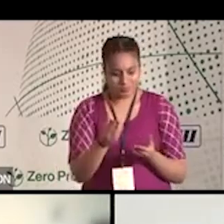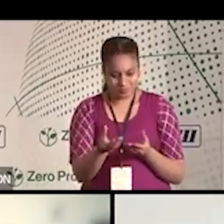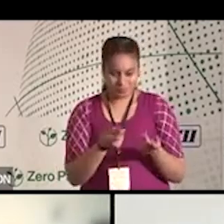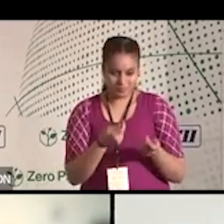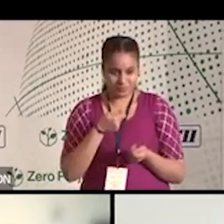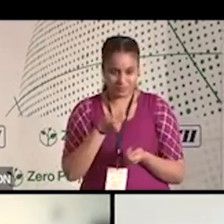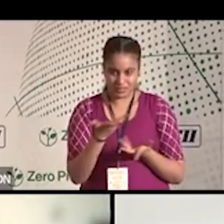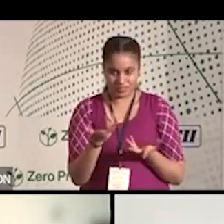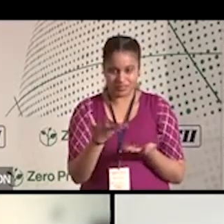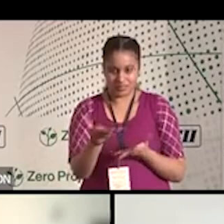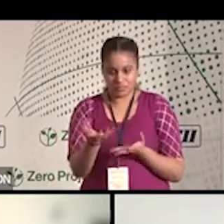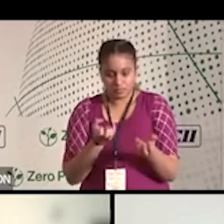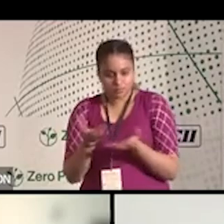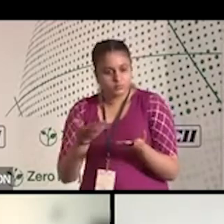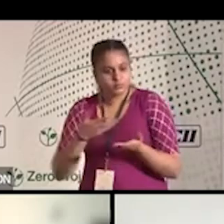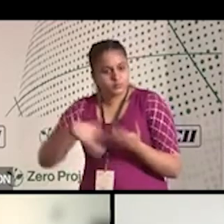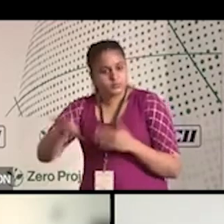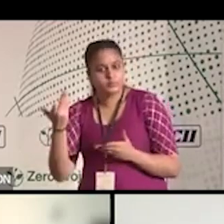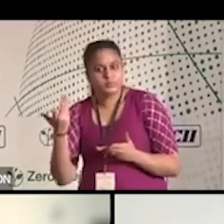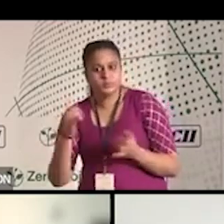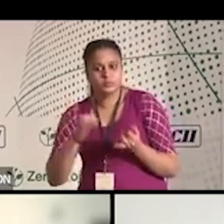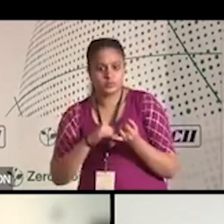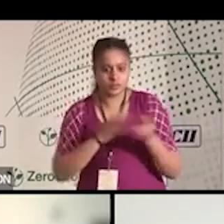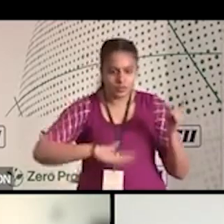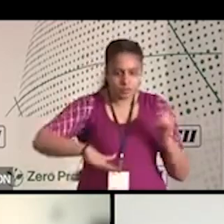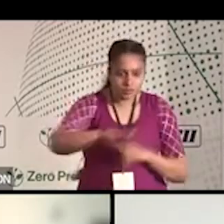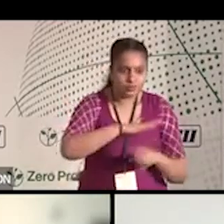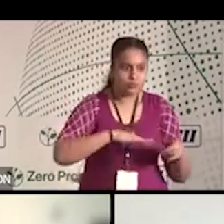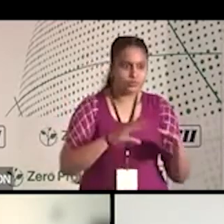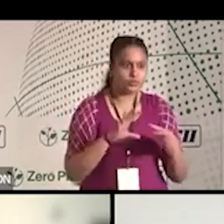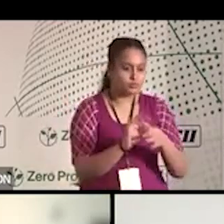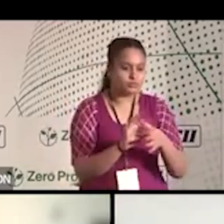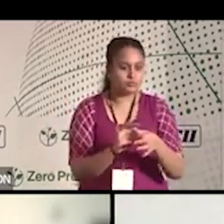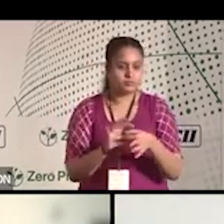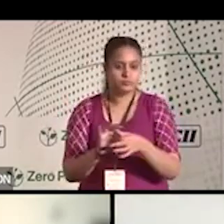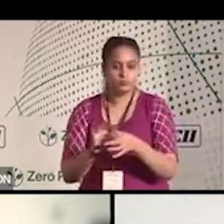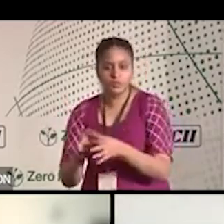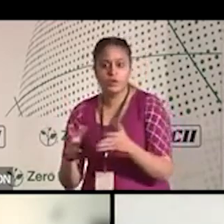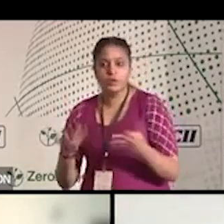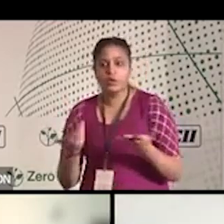right, getting into social engagements within, the school system.